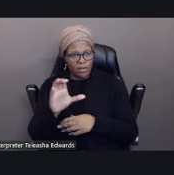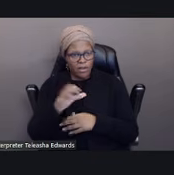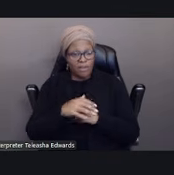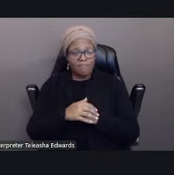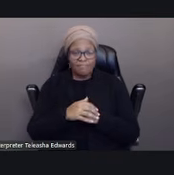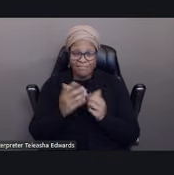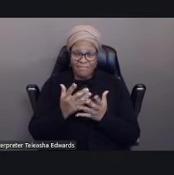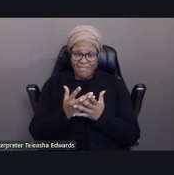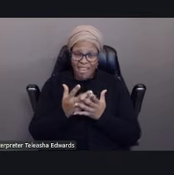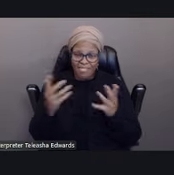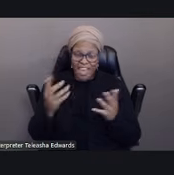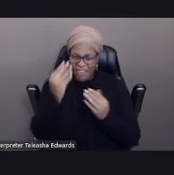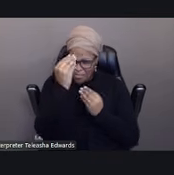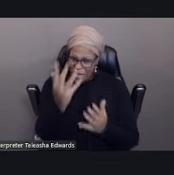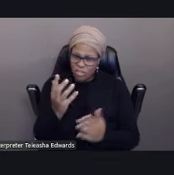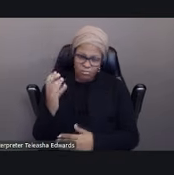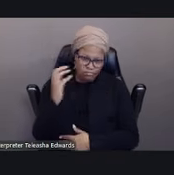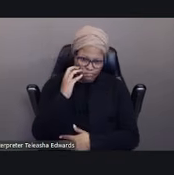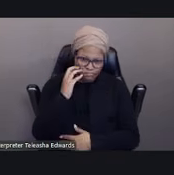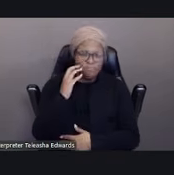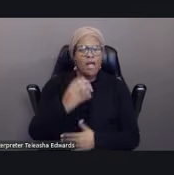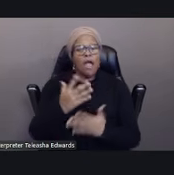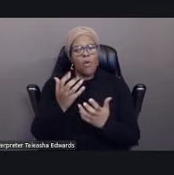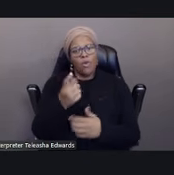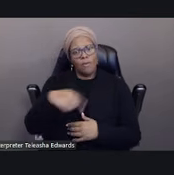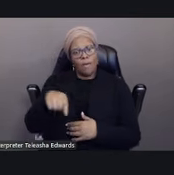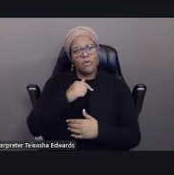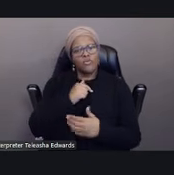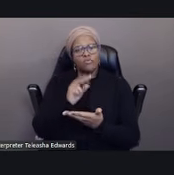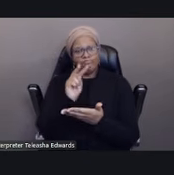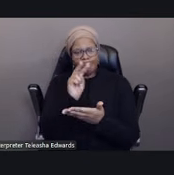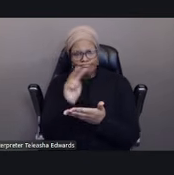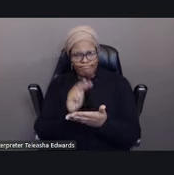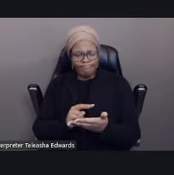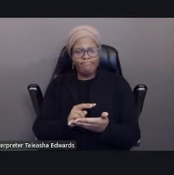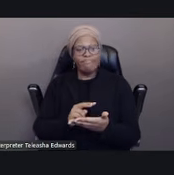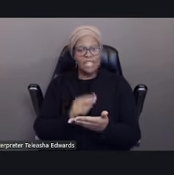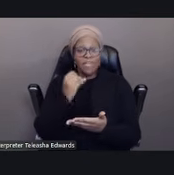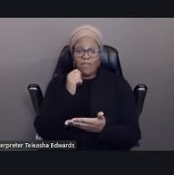I want you to be able to take it and understand that if you are not able to participate at a